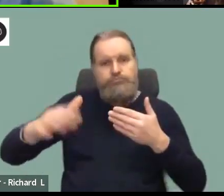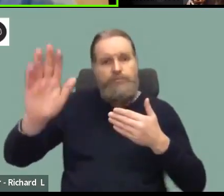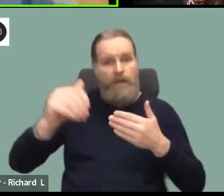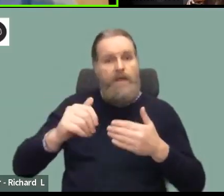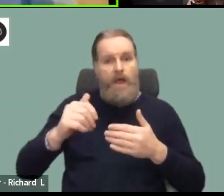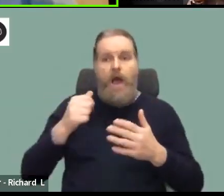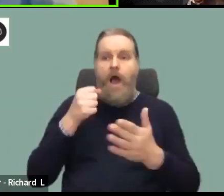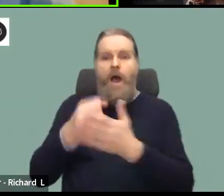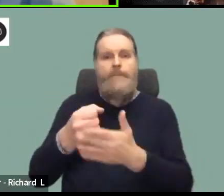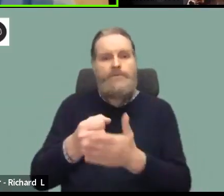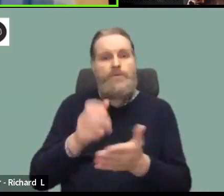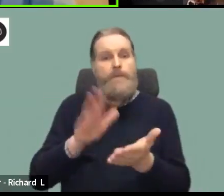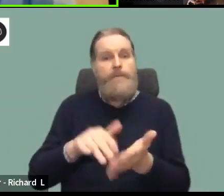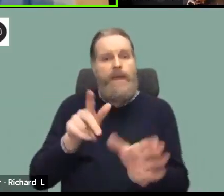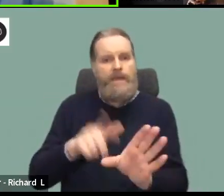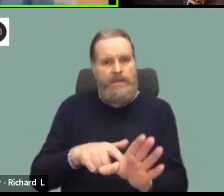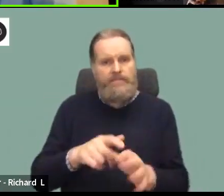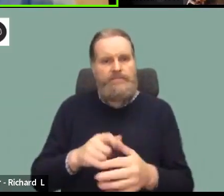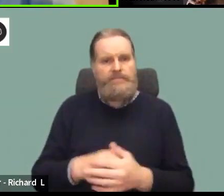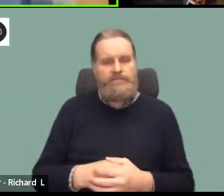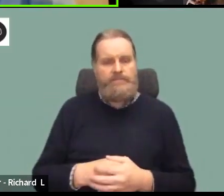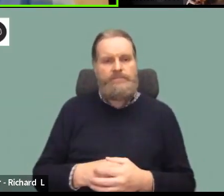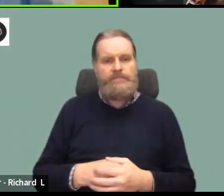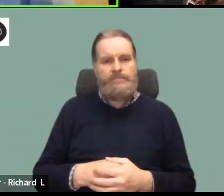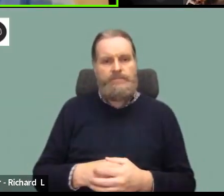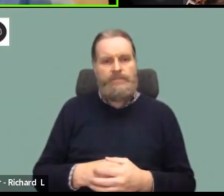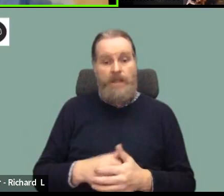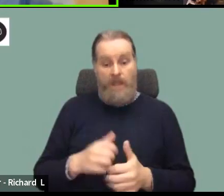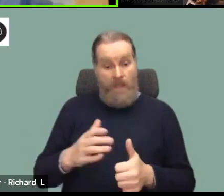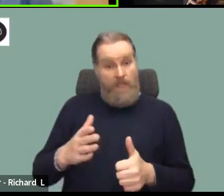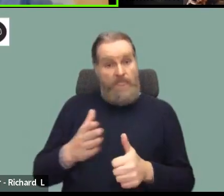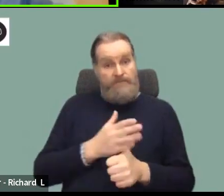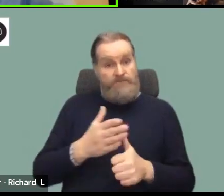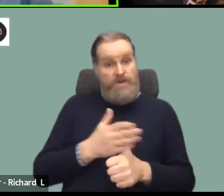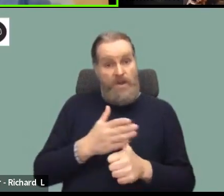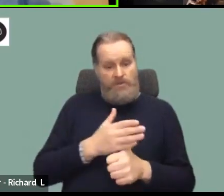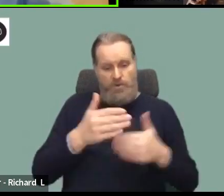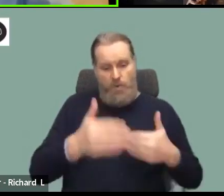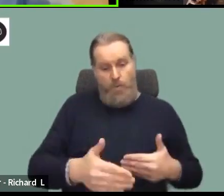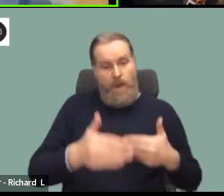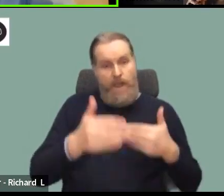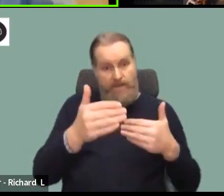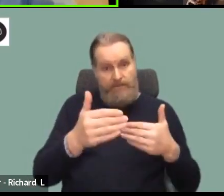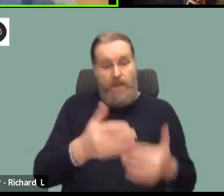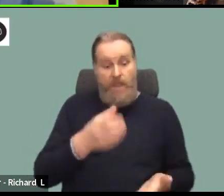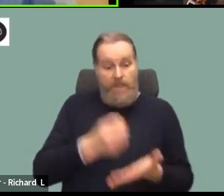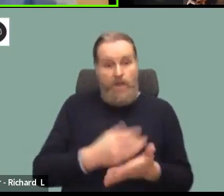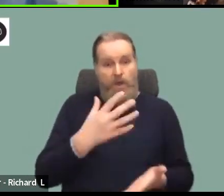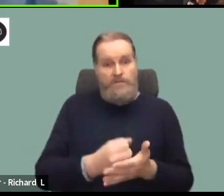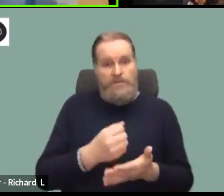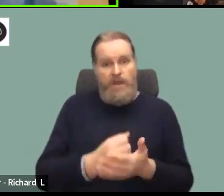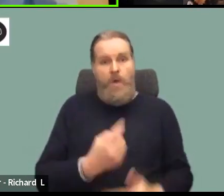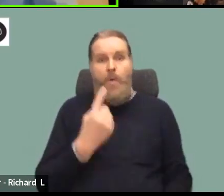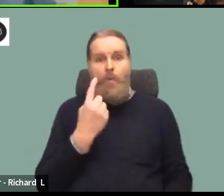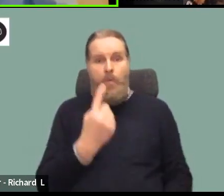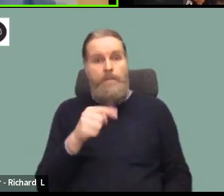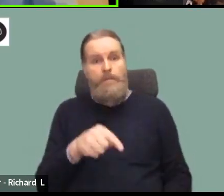period of the ballot up period of the ballot up to me. The first wave of targeted. action action we take will cost, the Union action we take will cost, the Union in the region of 1.2